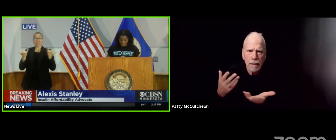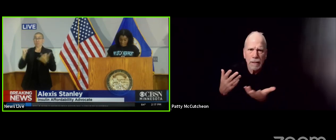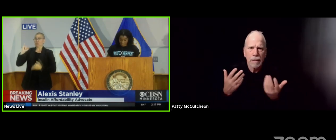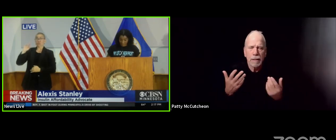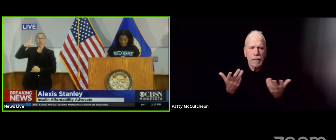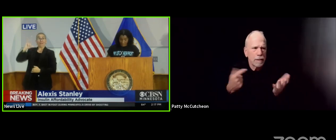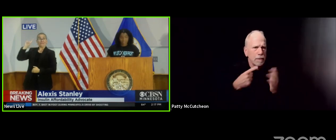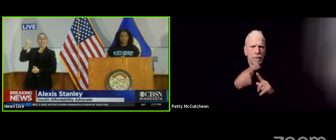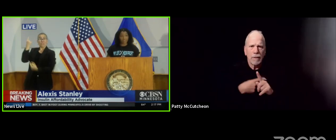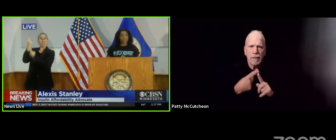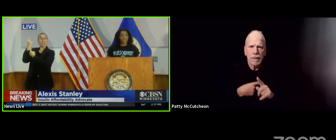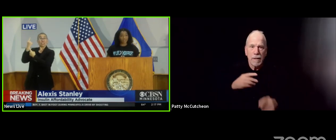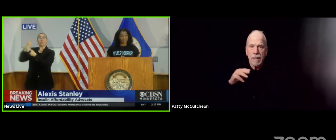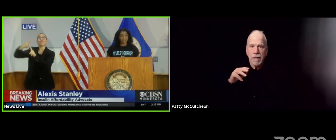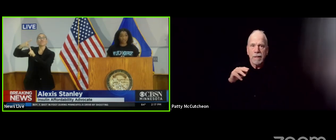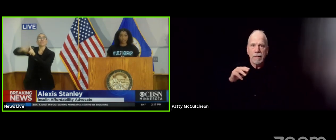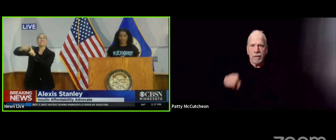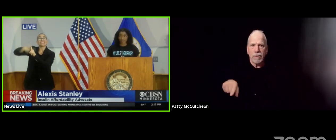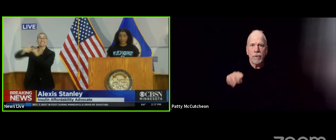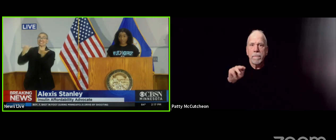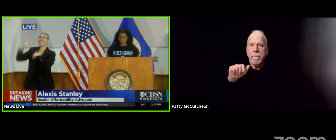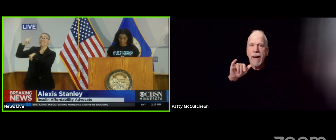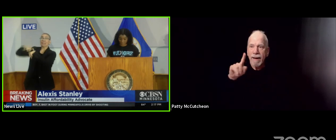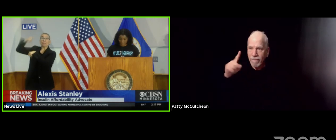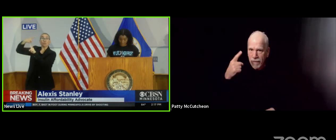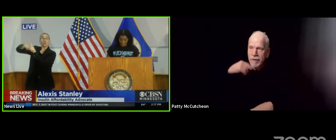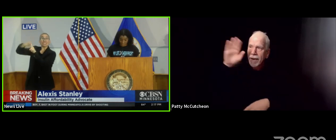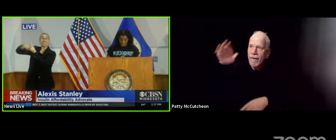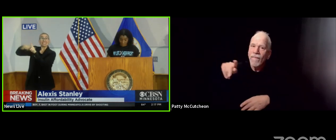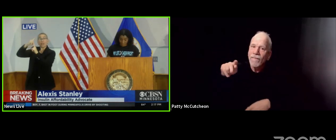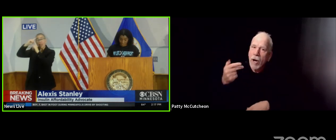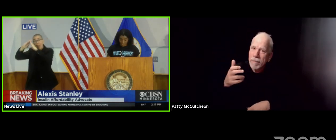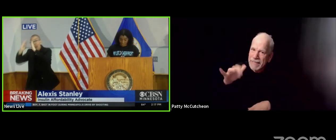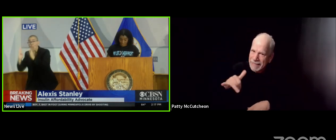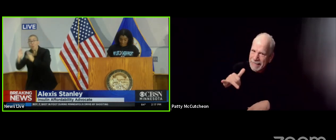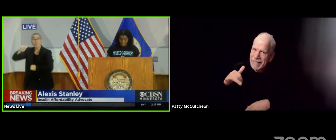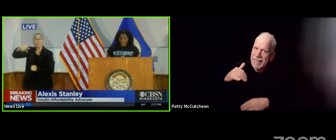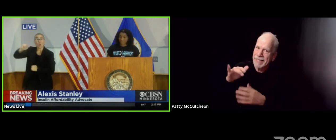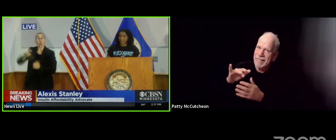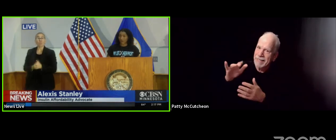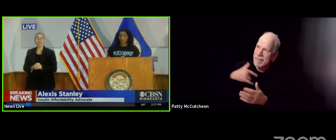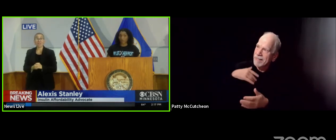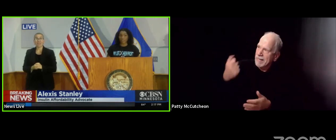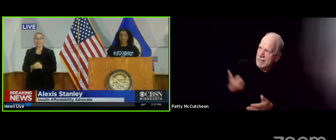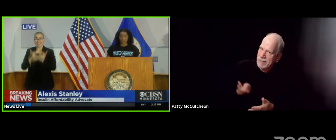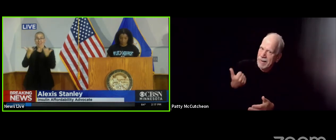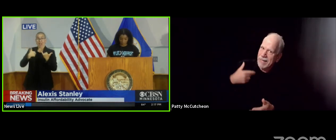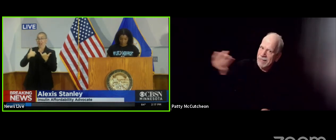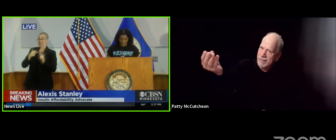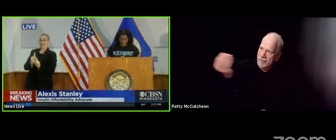ALIVE AND THEN HAVING TO PAY ANOTHER $500 TO $1,000 FOR RENT, A PLACE TO LIVE, ALL WHILE BEING UNEMPLOYED